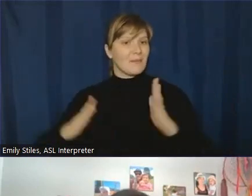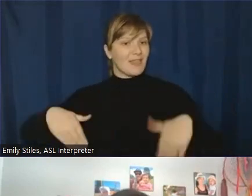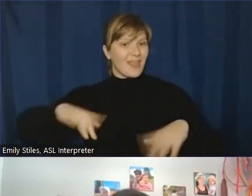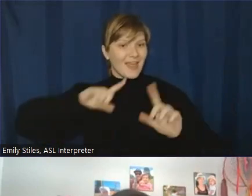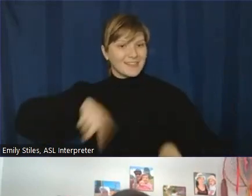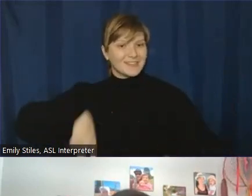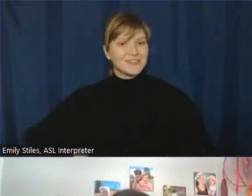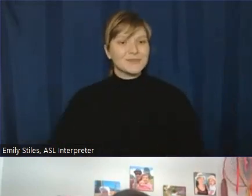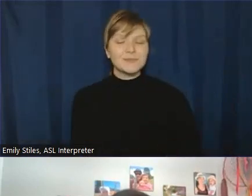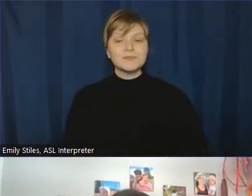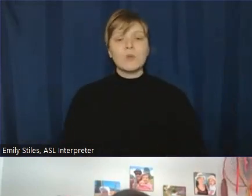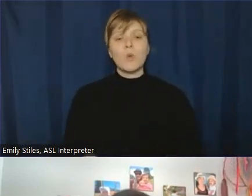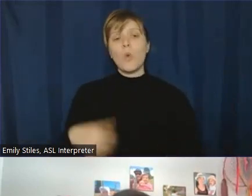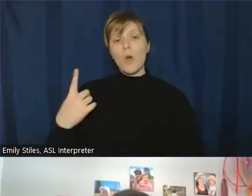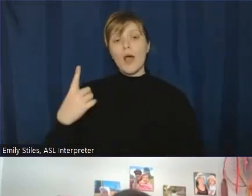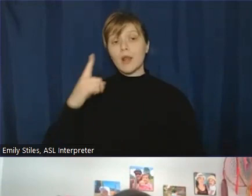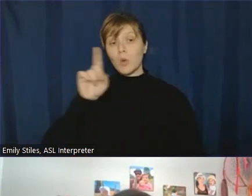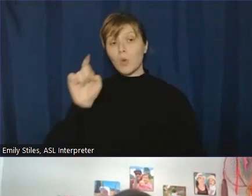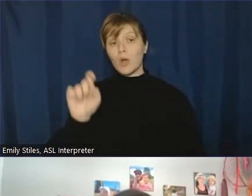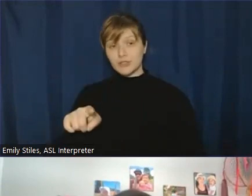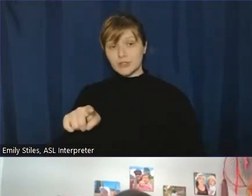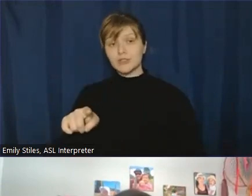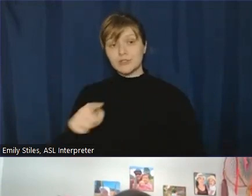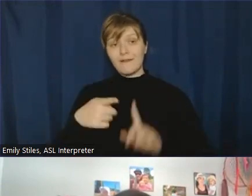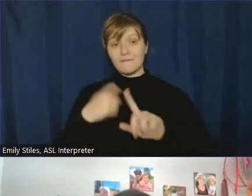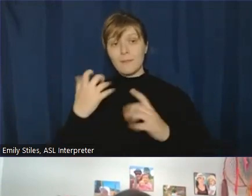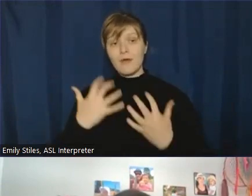One of the questions that the audience has asked is,